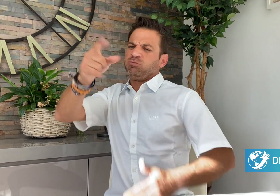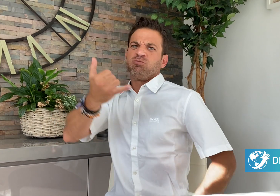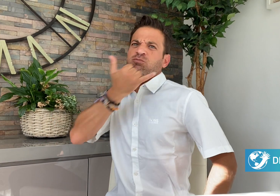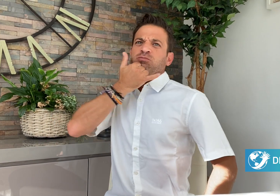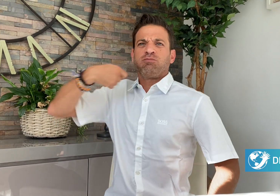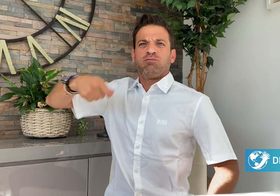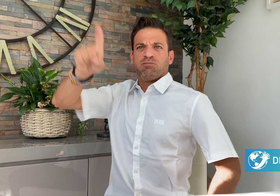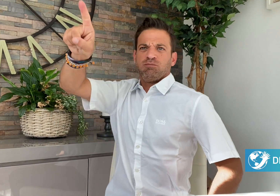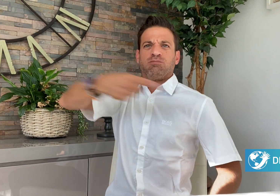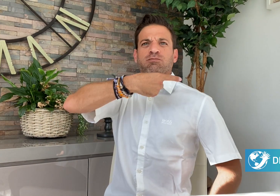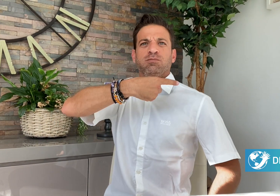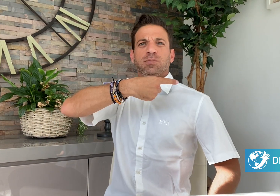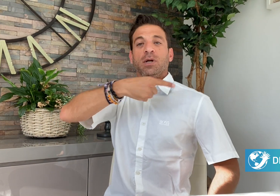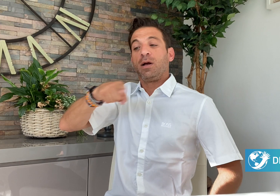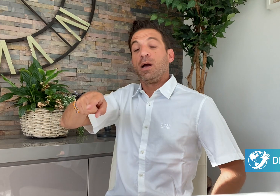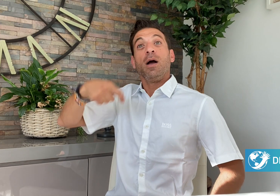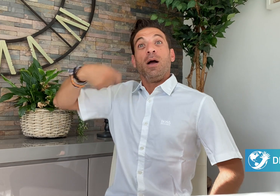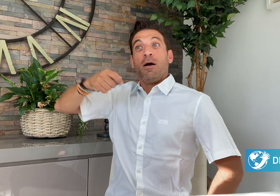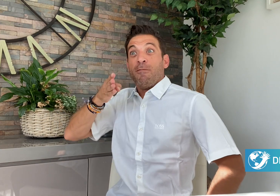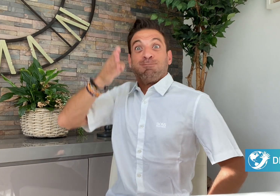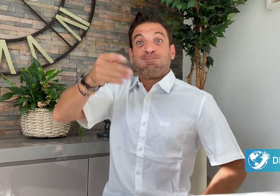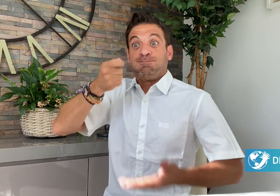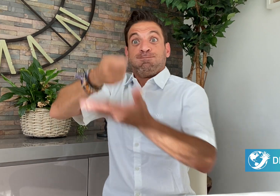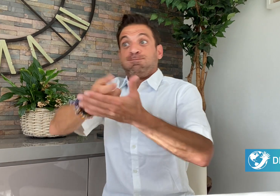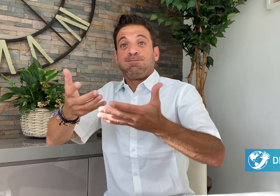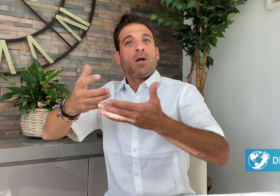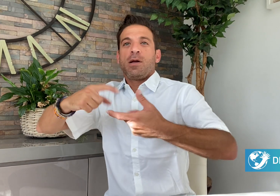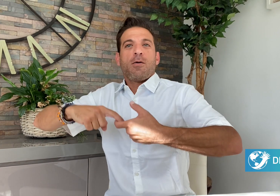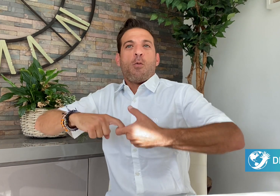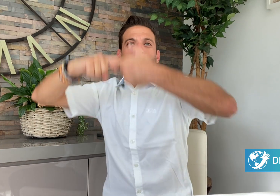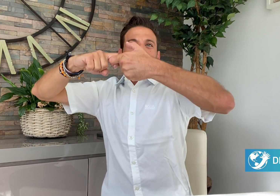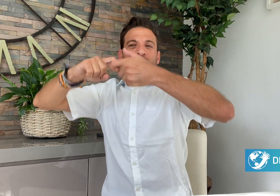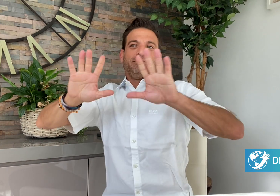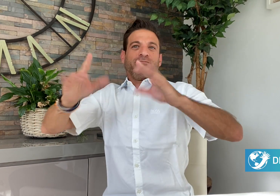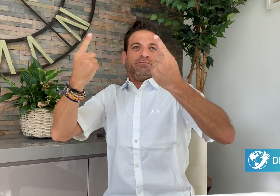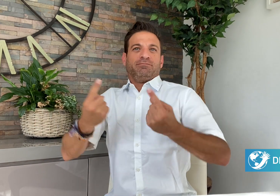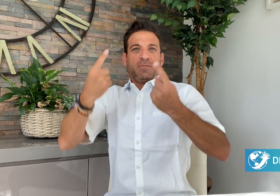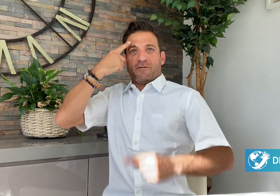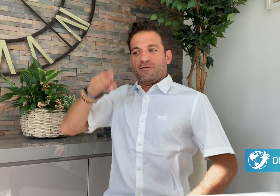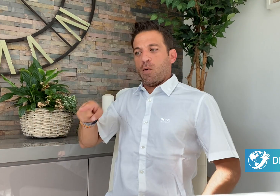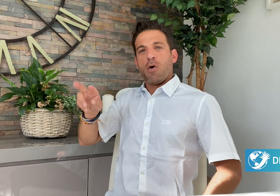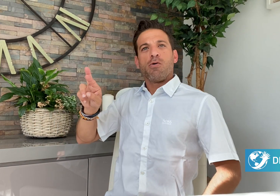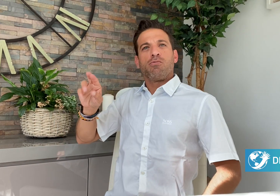have made similar claims as Rowley, but their cases are on hold until